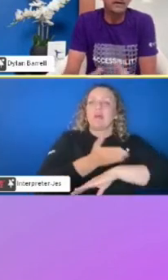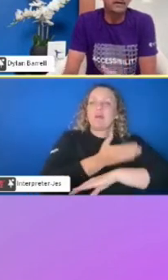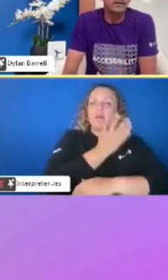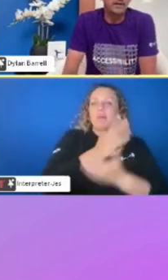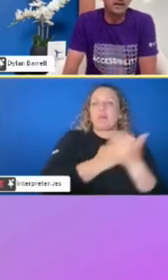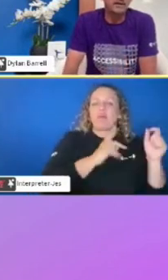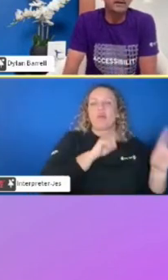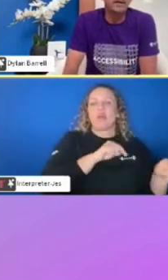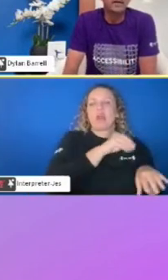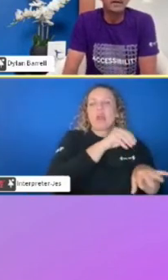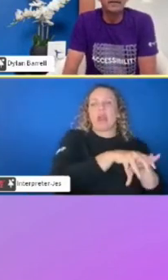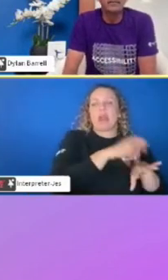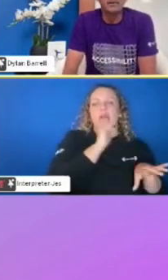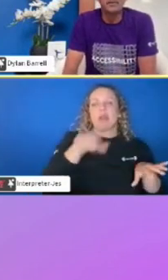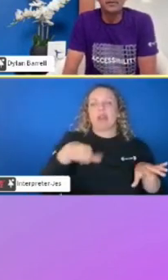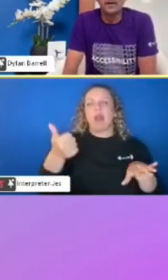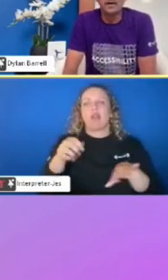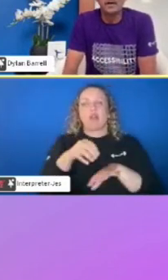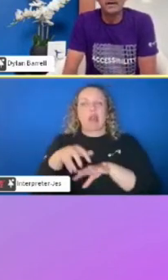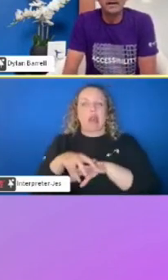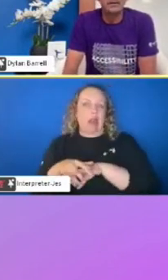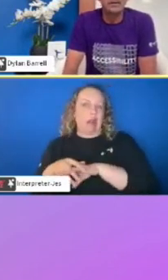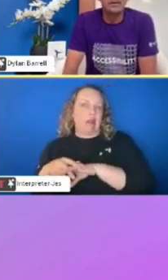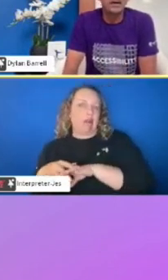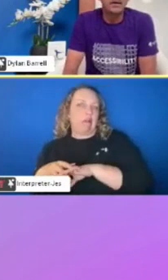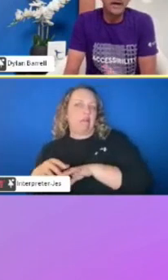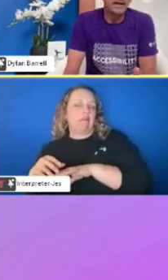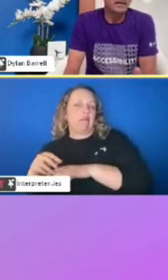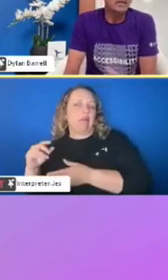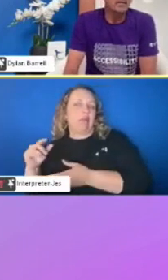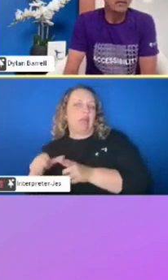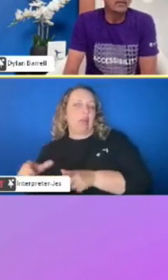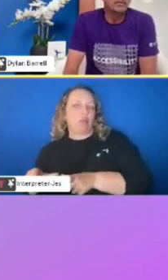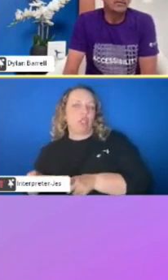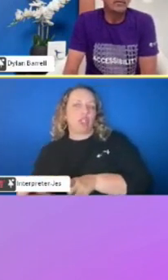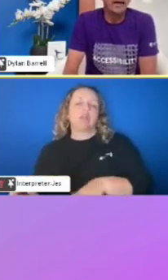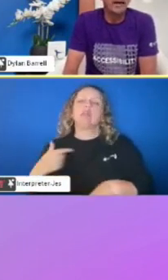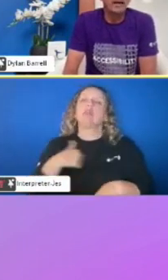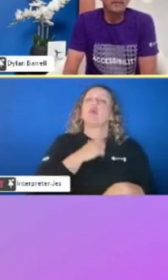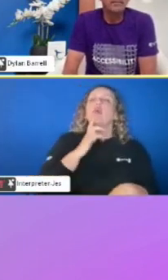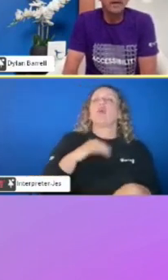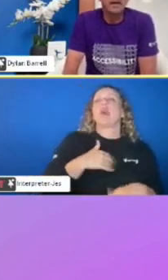and some of the other native mobile languages. We added full support for Angular.